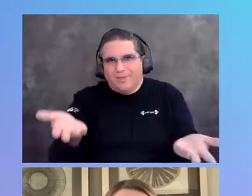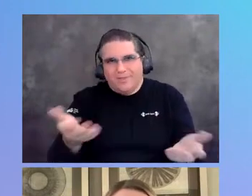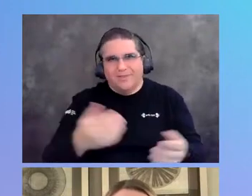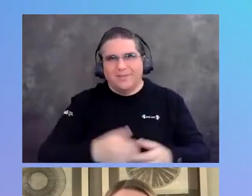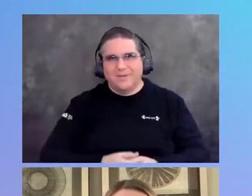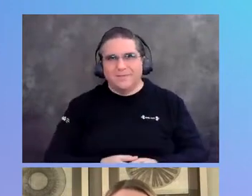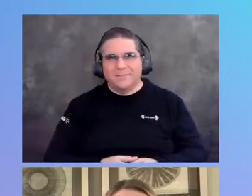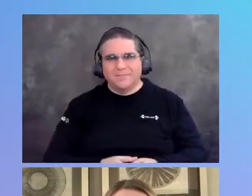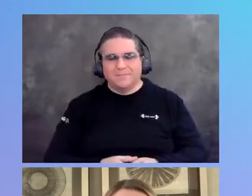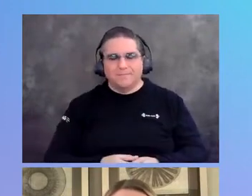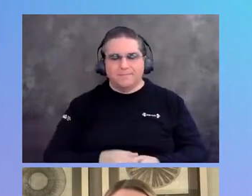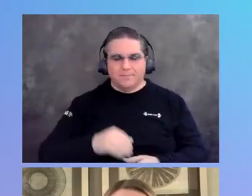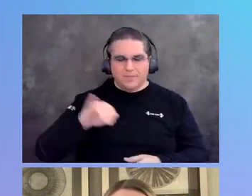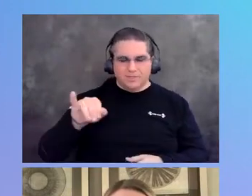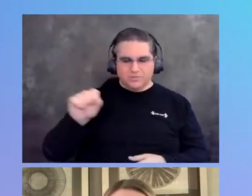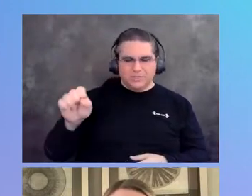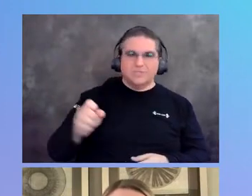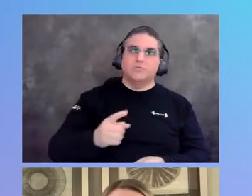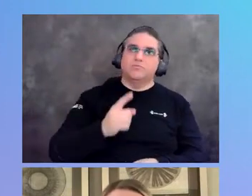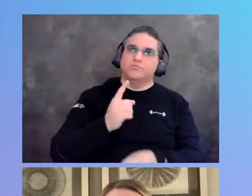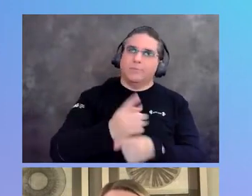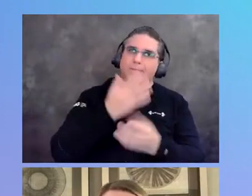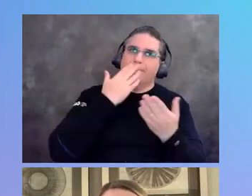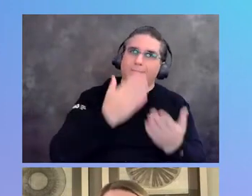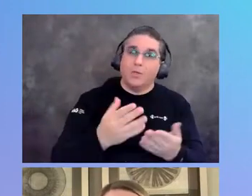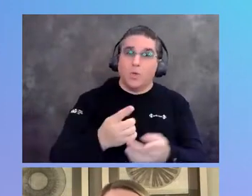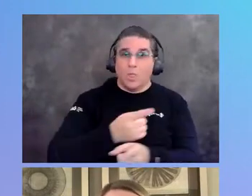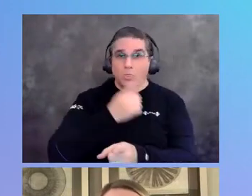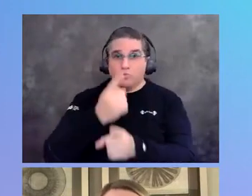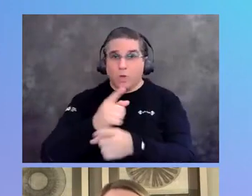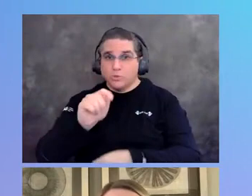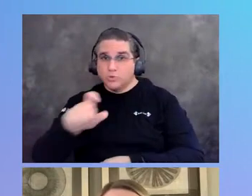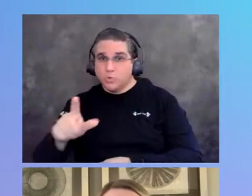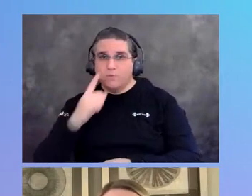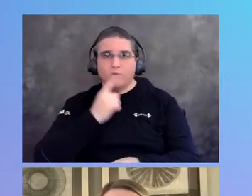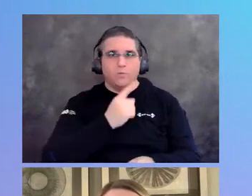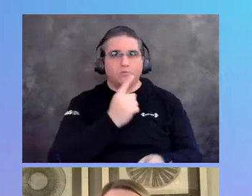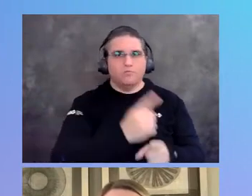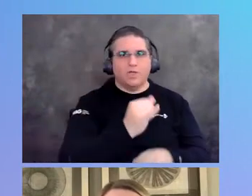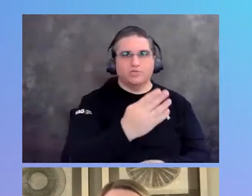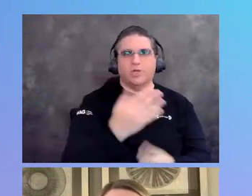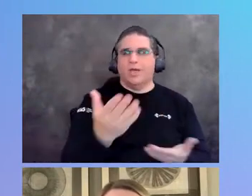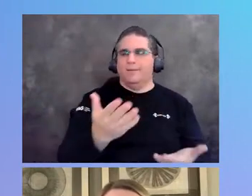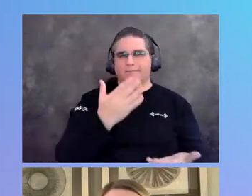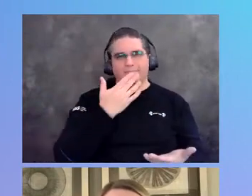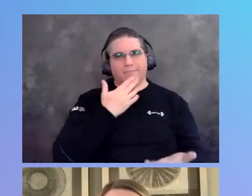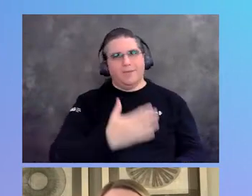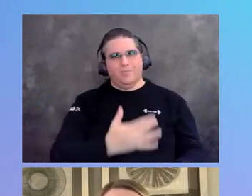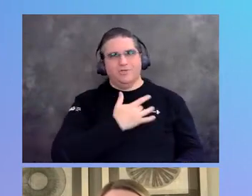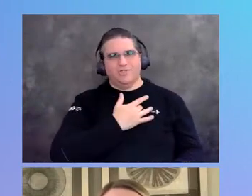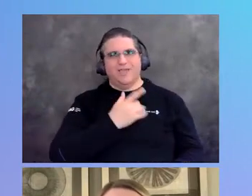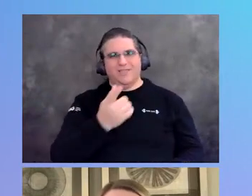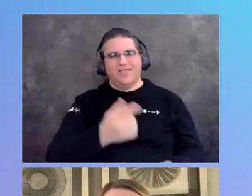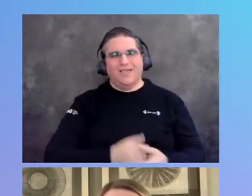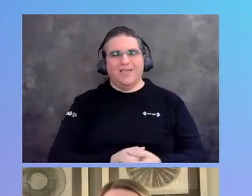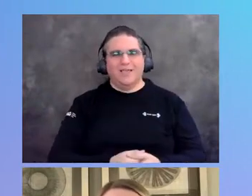Carrie. Right tool for the right job. I really do appreciate that. And we'll talk a little